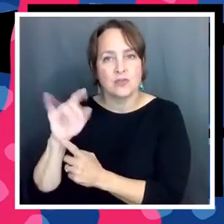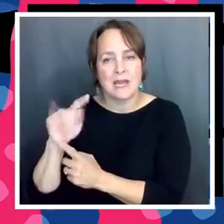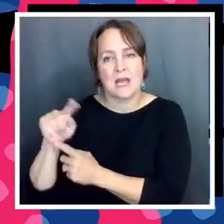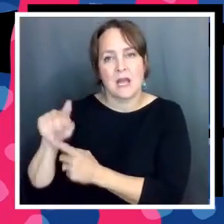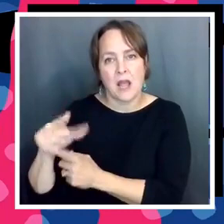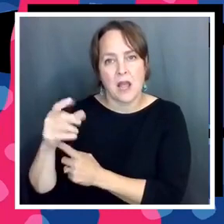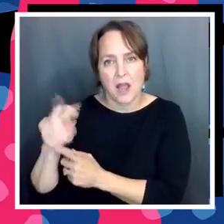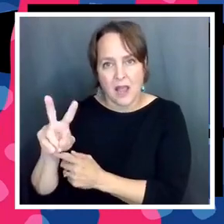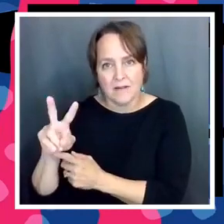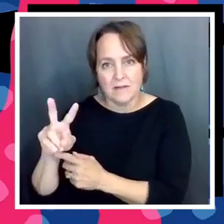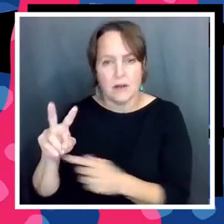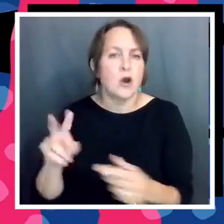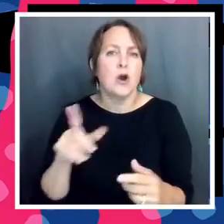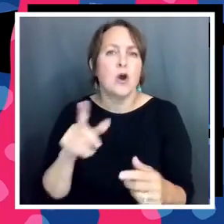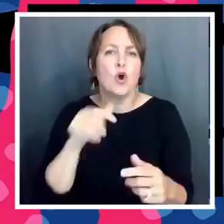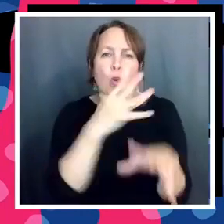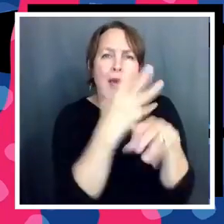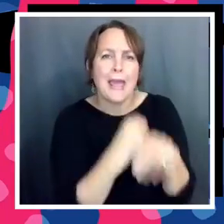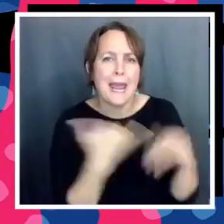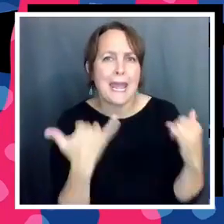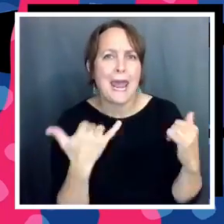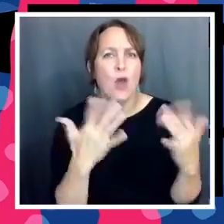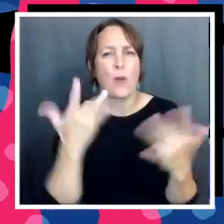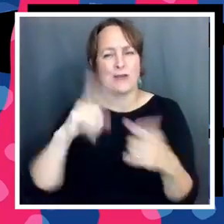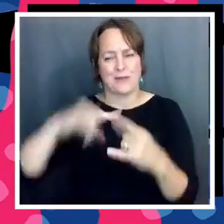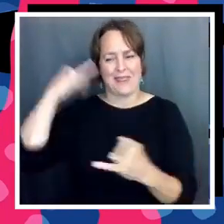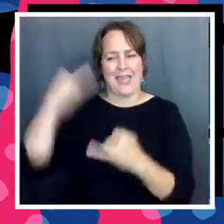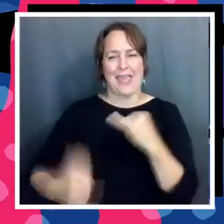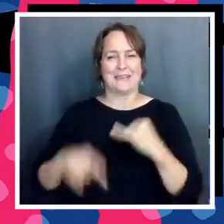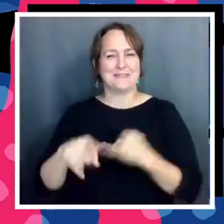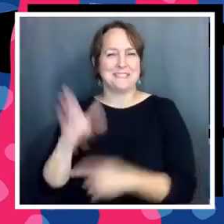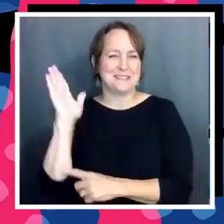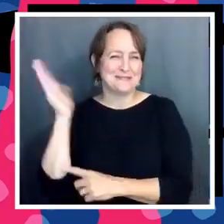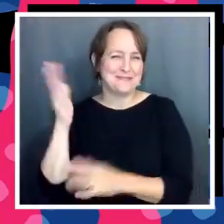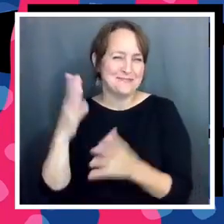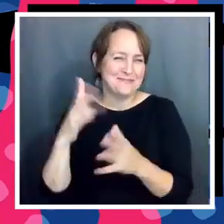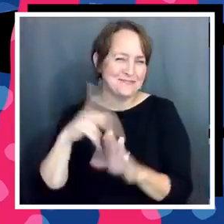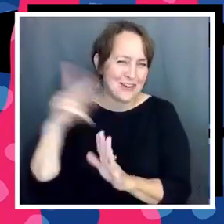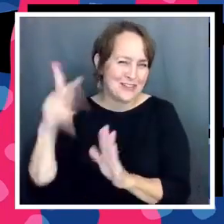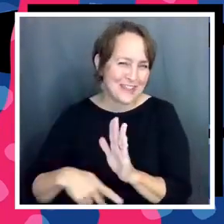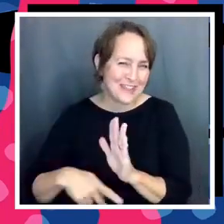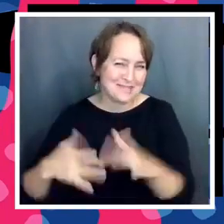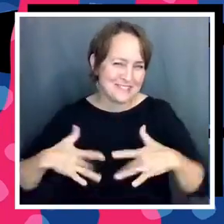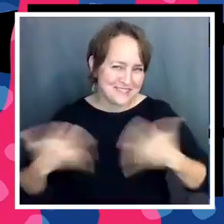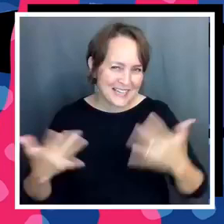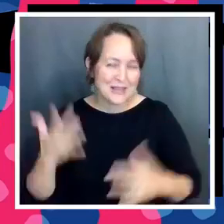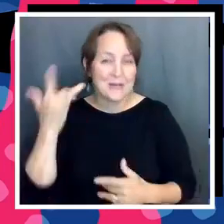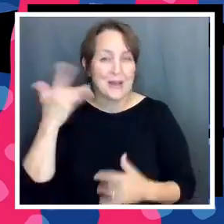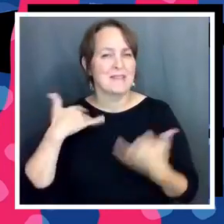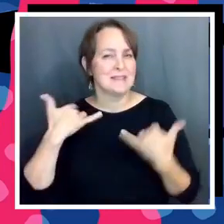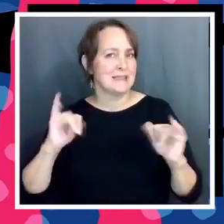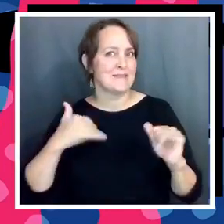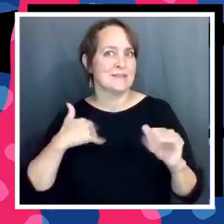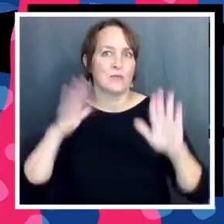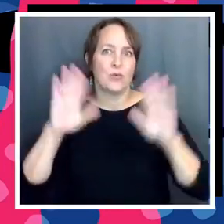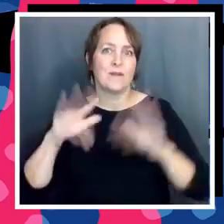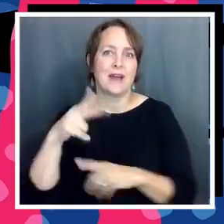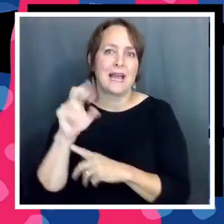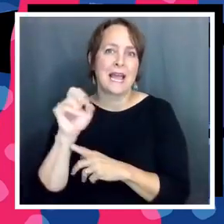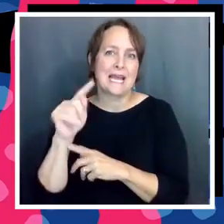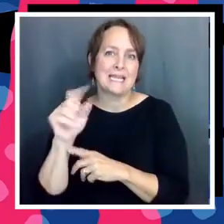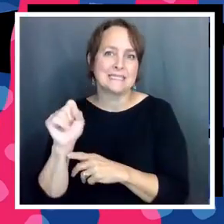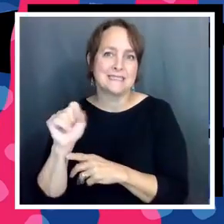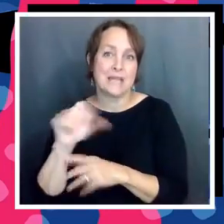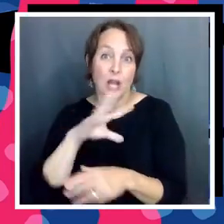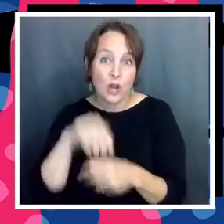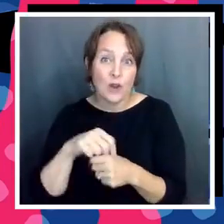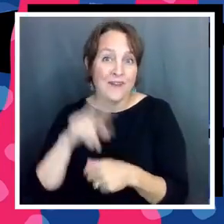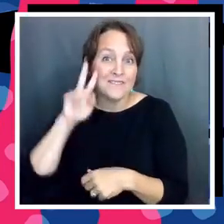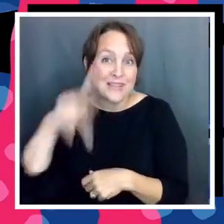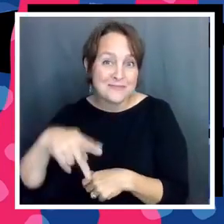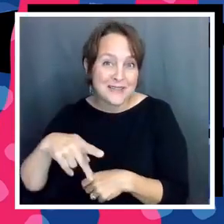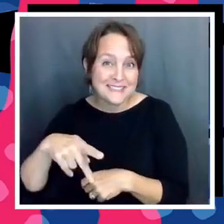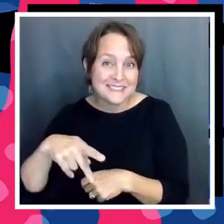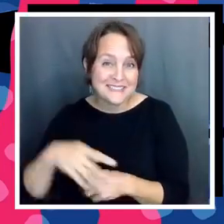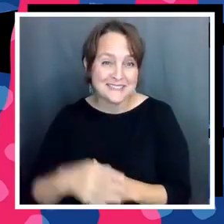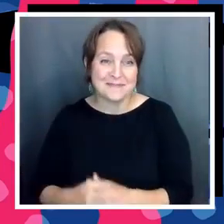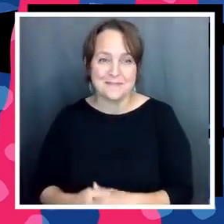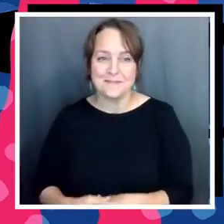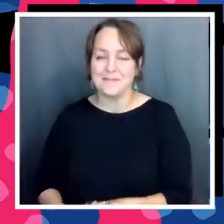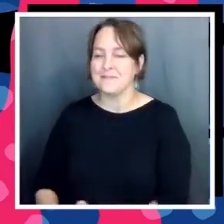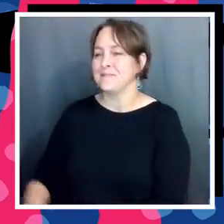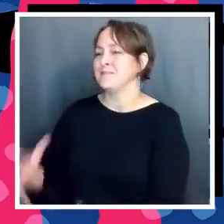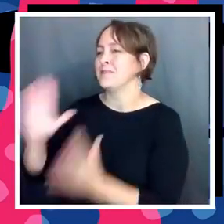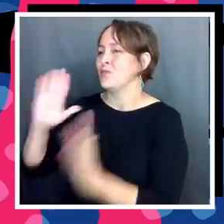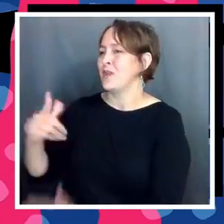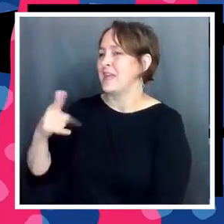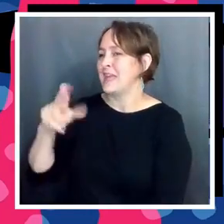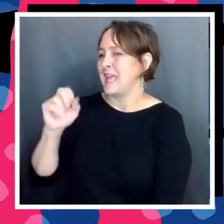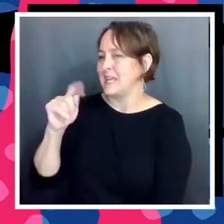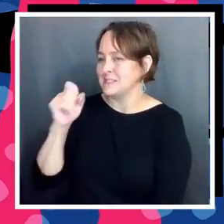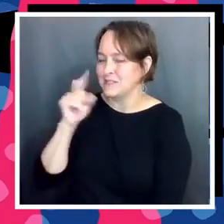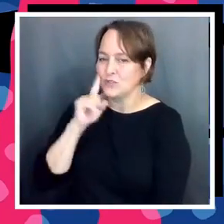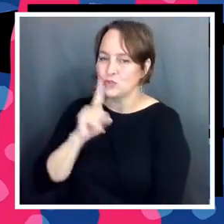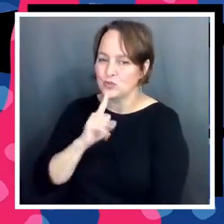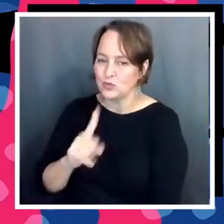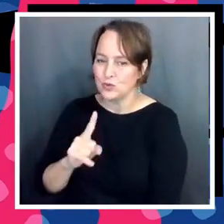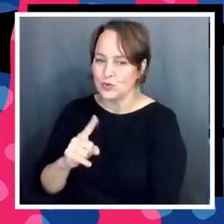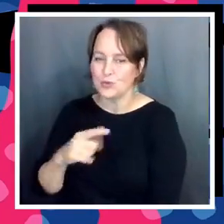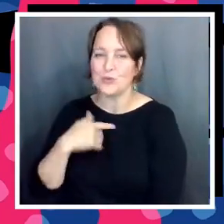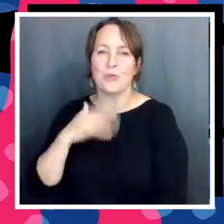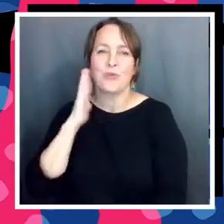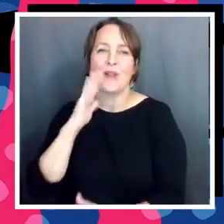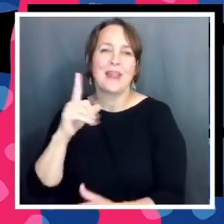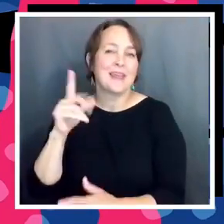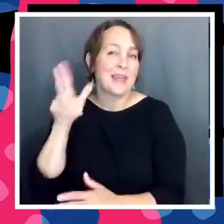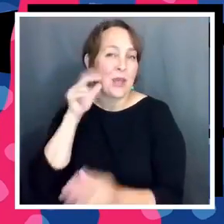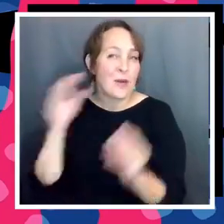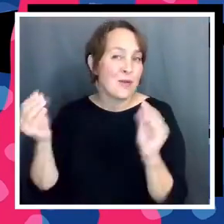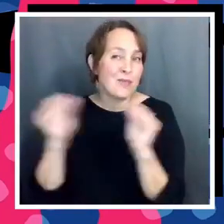NEEDS TO FILE TAXES SIGN UP AT